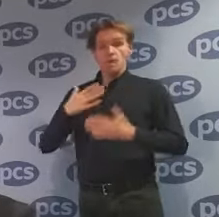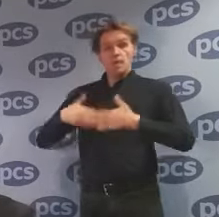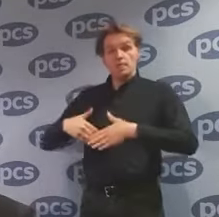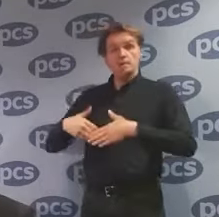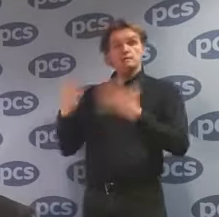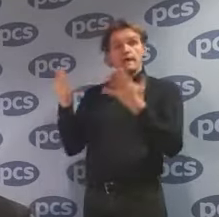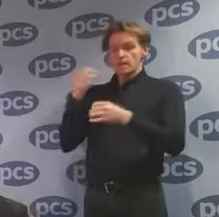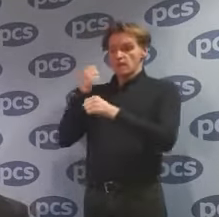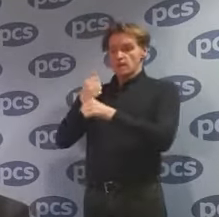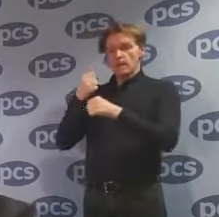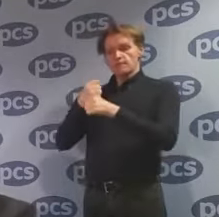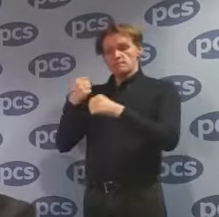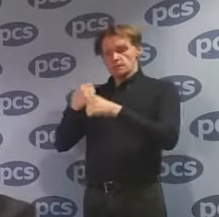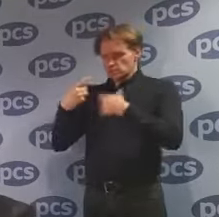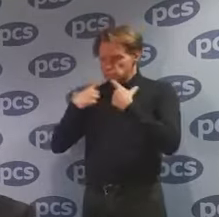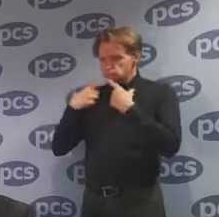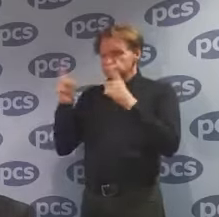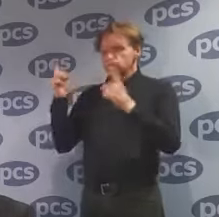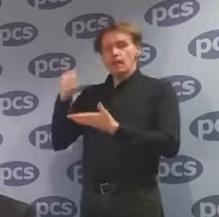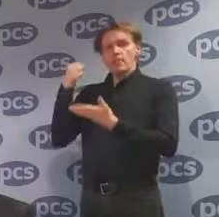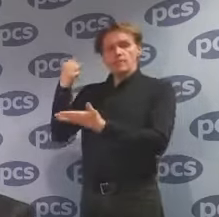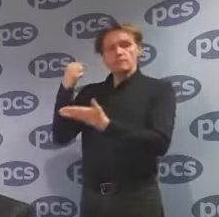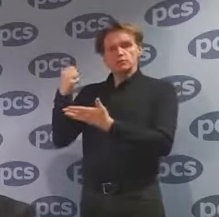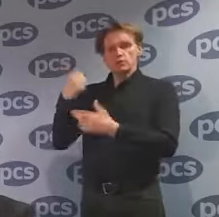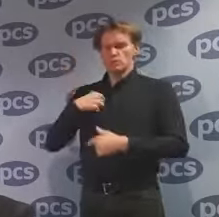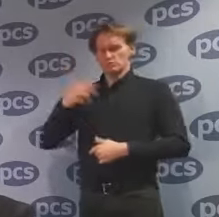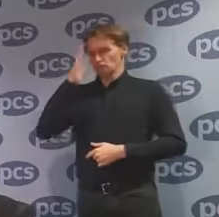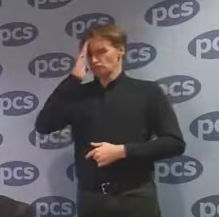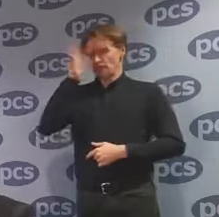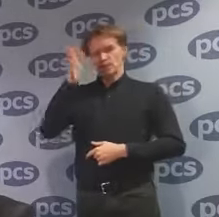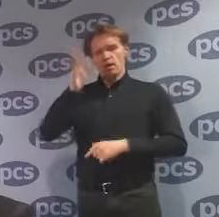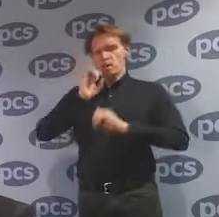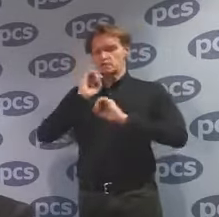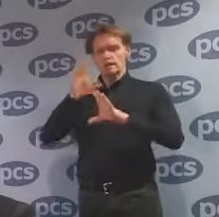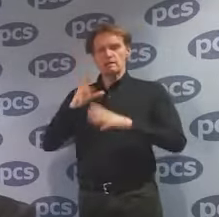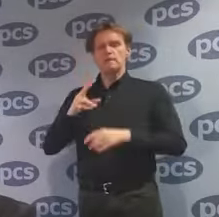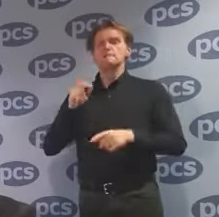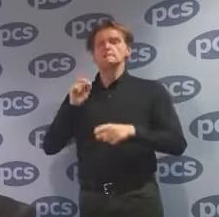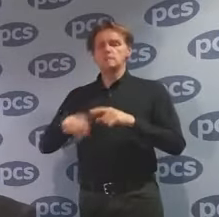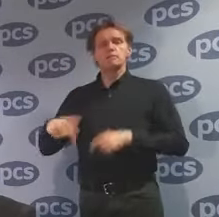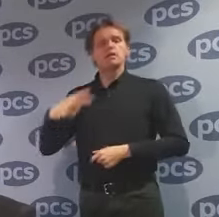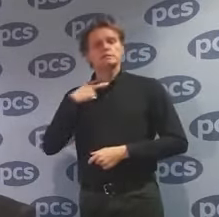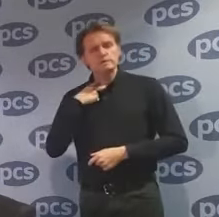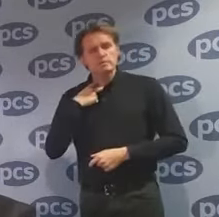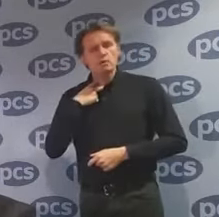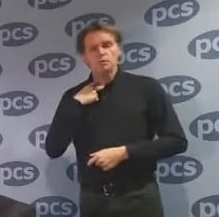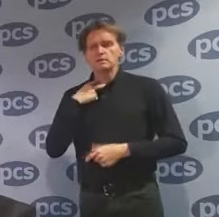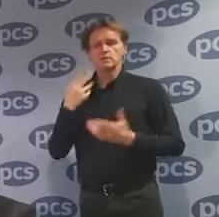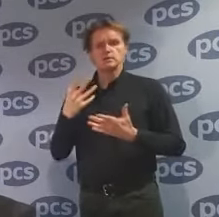was the most underwhelming and disappointing budget in recent memory all the mood music in the run-up was that the government was going to make